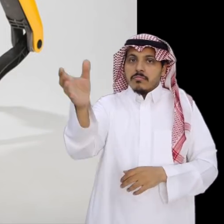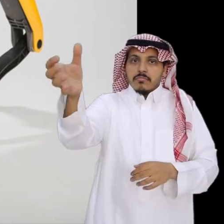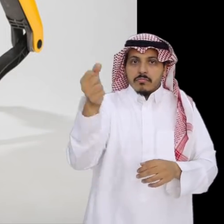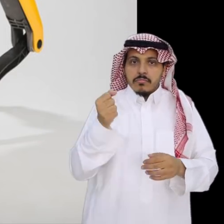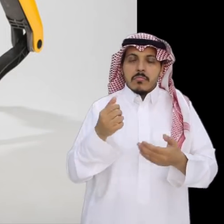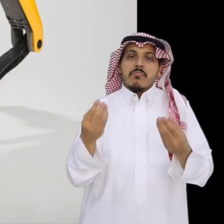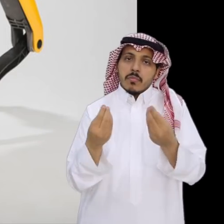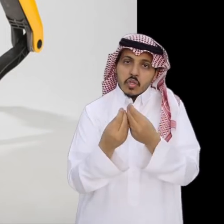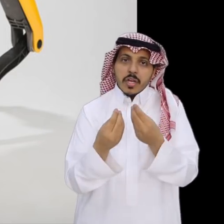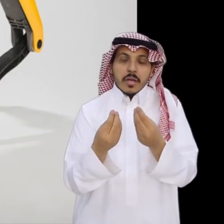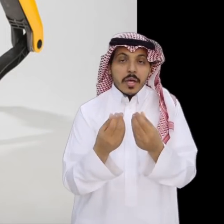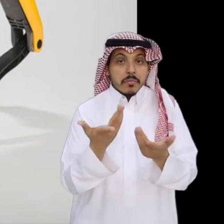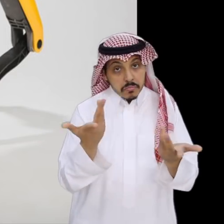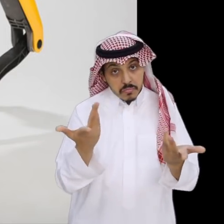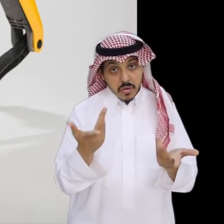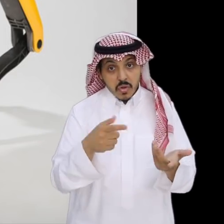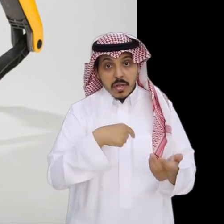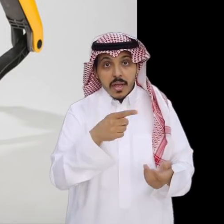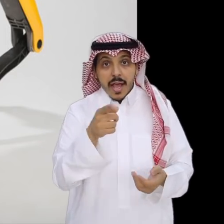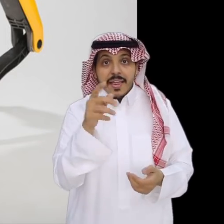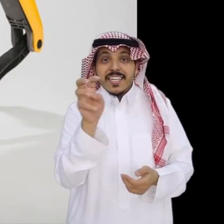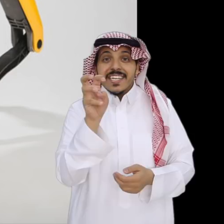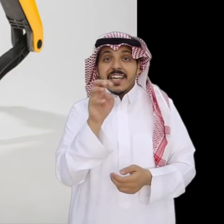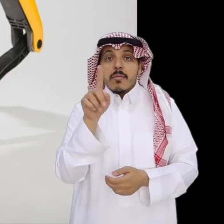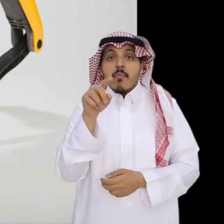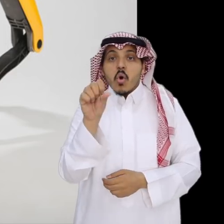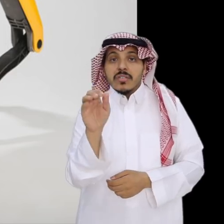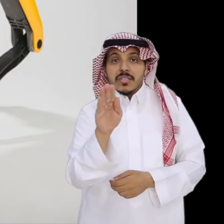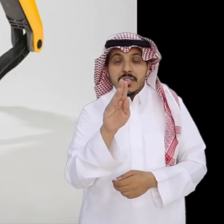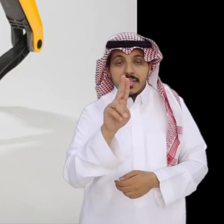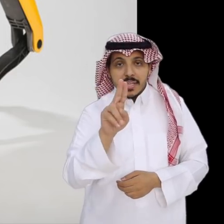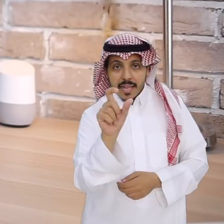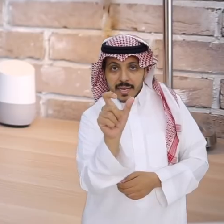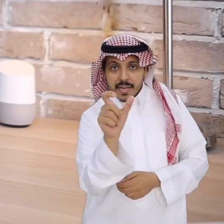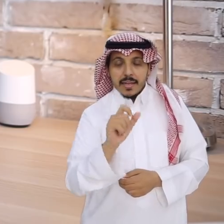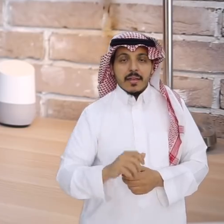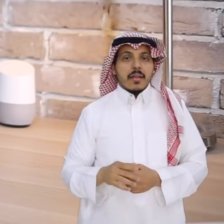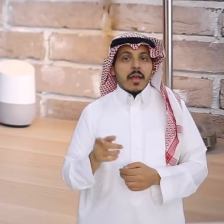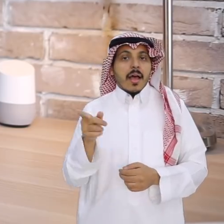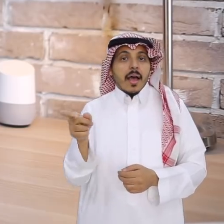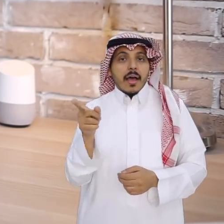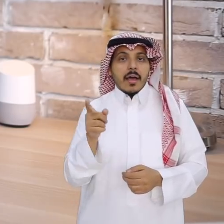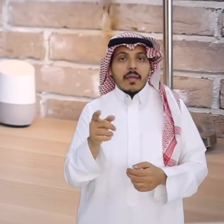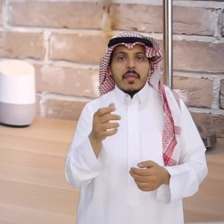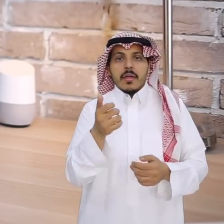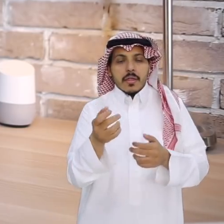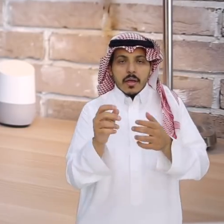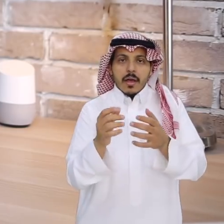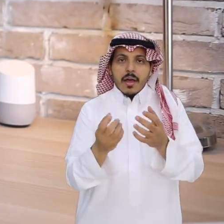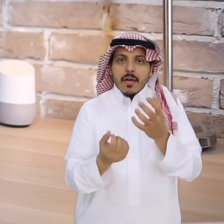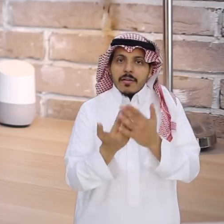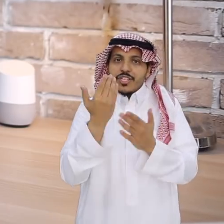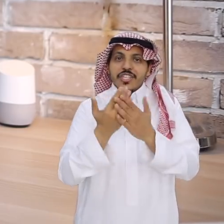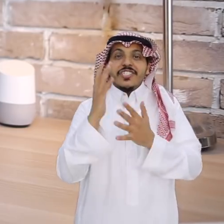Boston Dynamic also released news about Atlas who walks using two legs only.